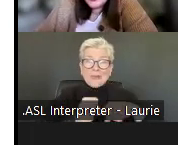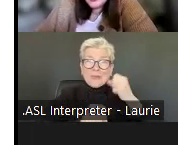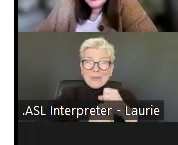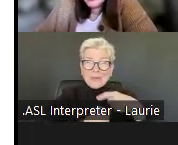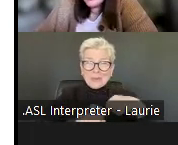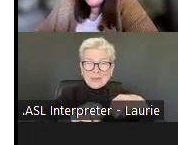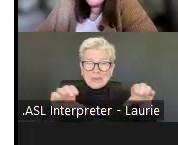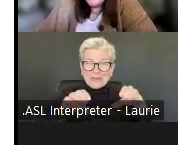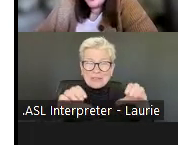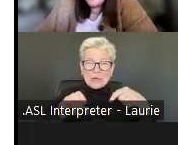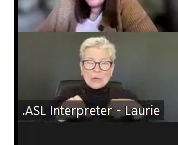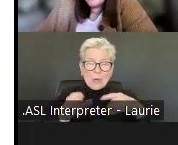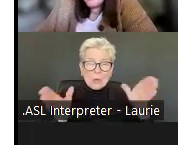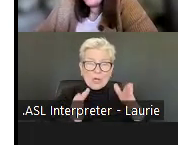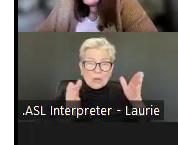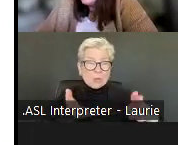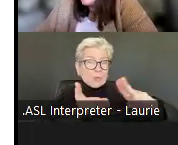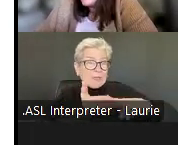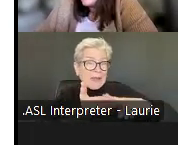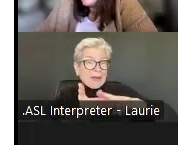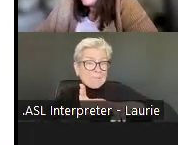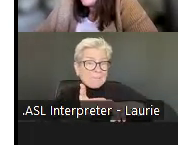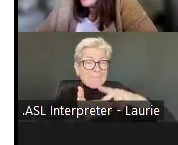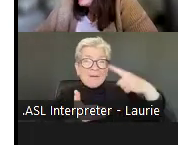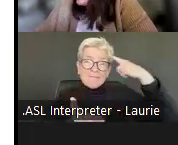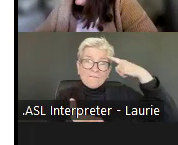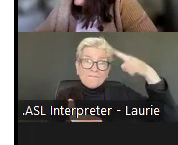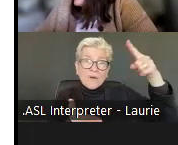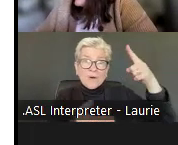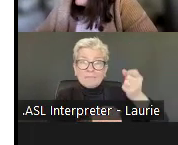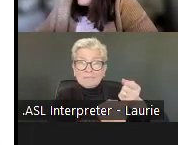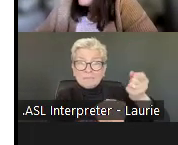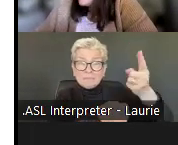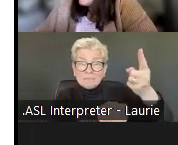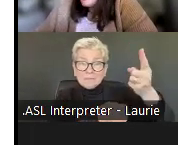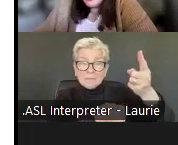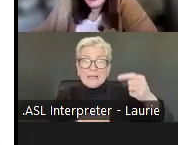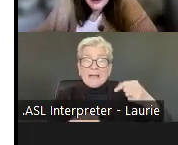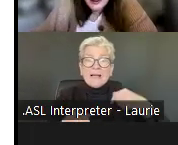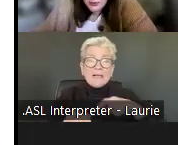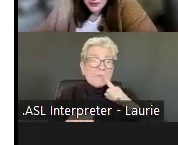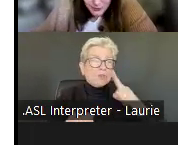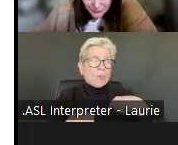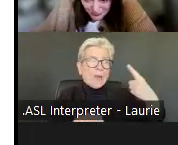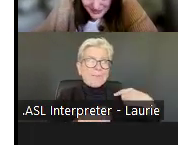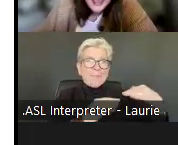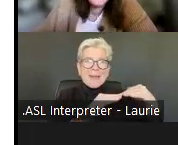you to sign up for our next run and I'm sure one of my buddies here will be putting that